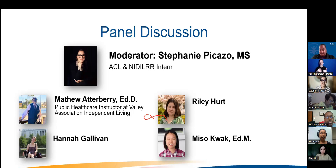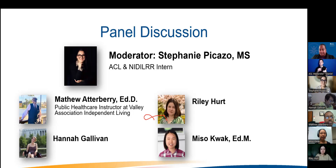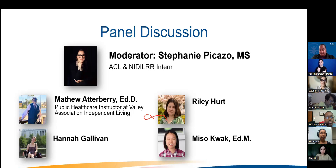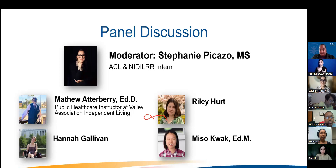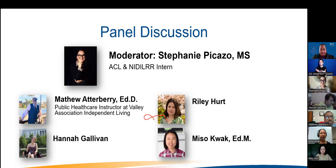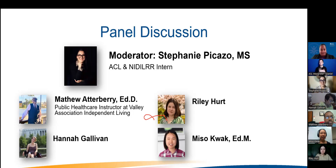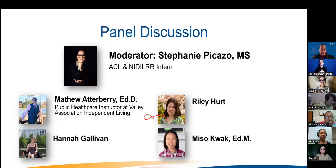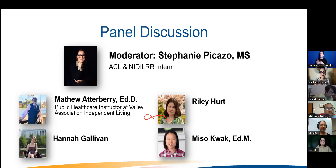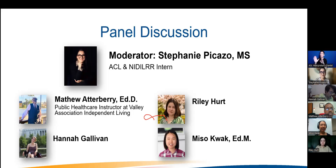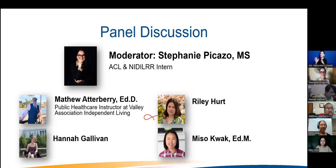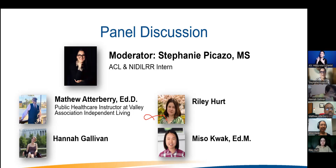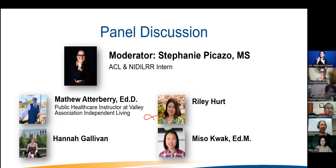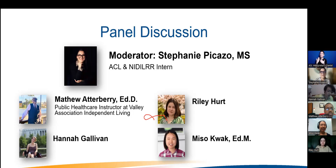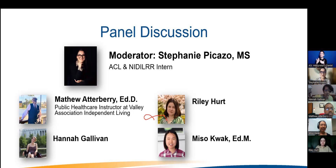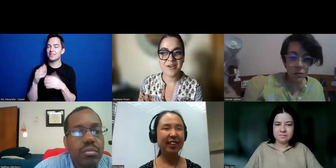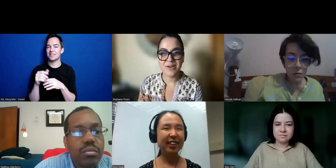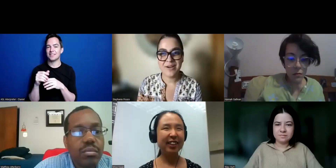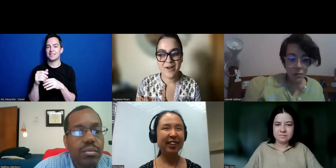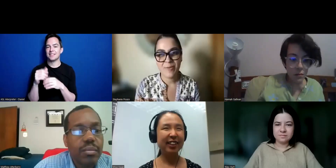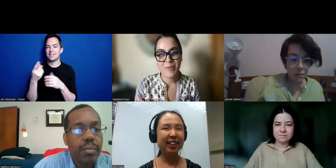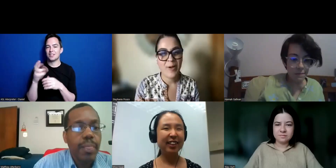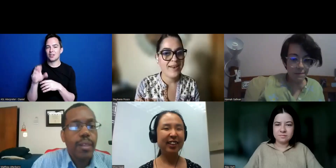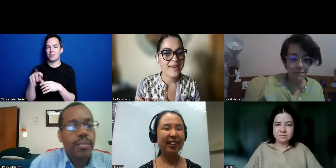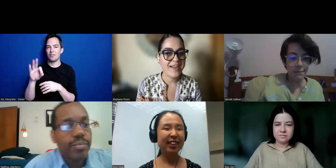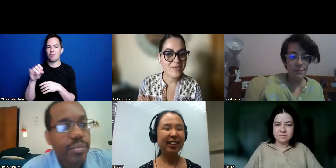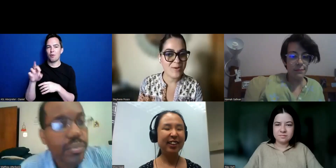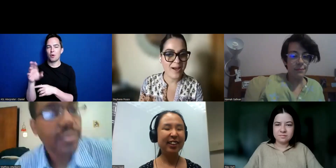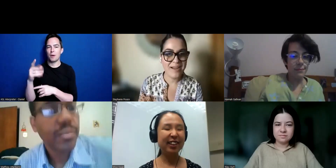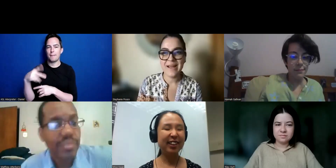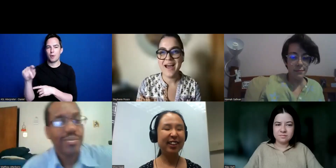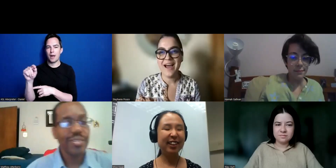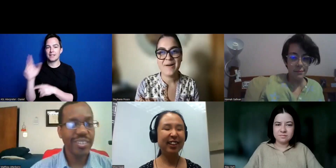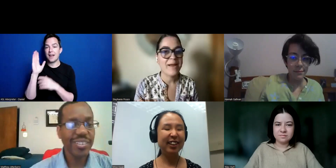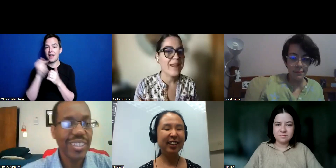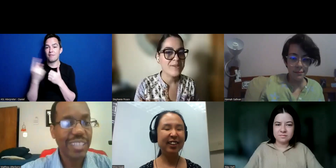(Stephanie Picazo) Awesome. Thank you. Great. Thank you, Dr. Forber-Pratt. Hi, everyone. My name